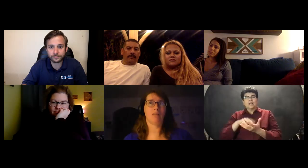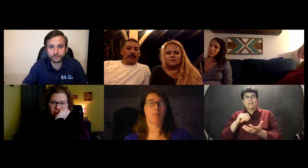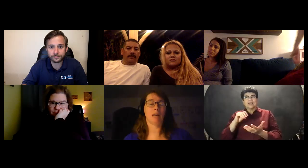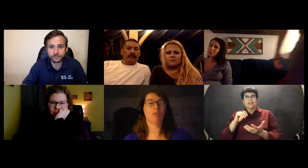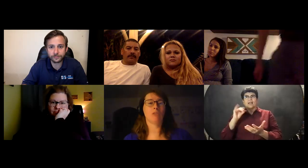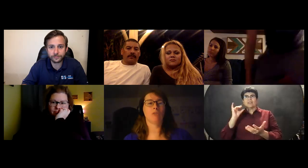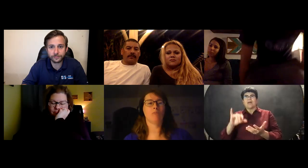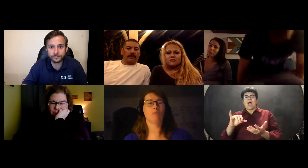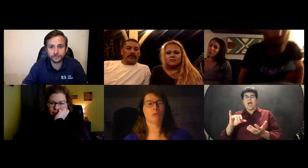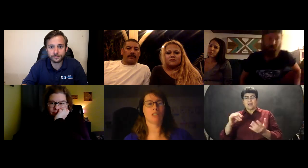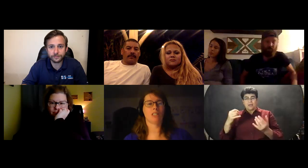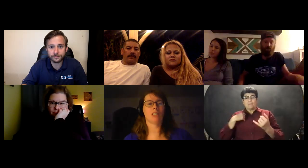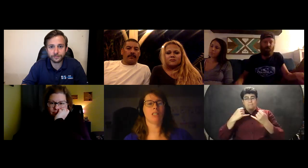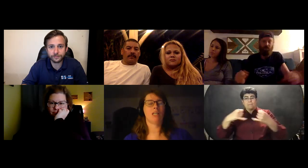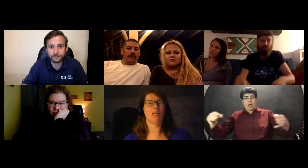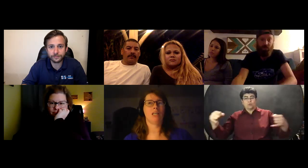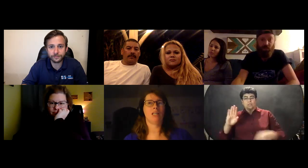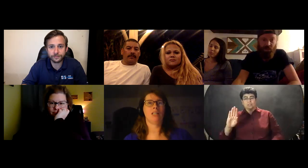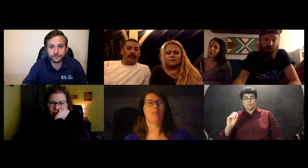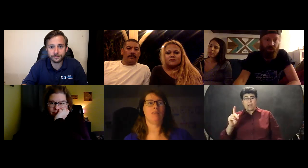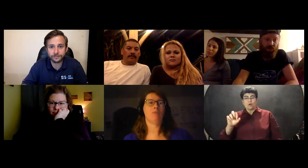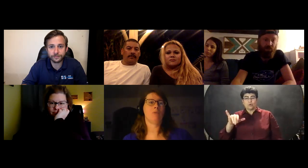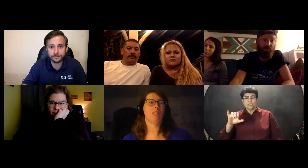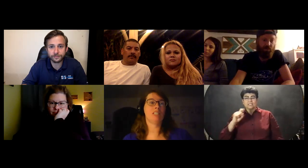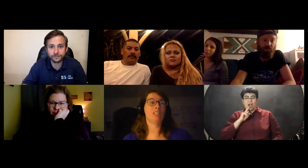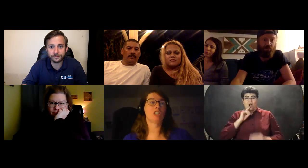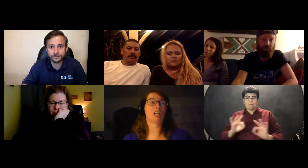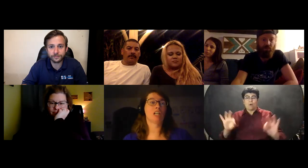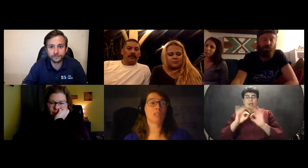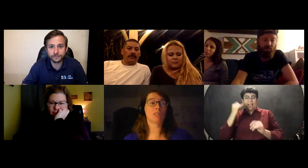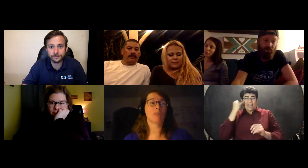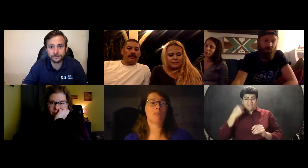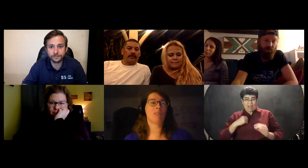boundaries are important and if i'm